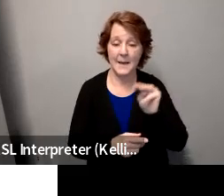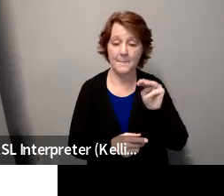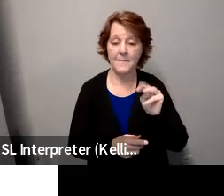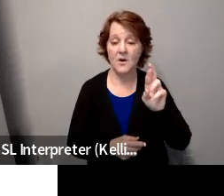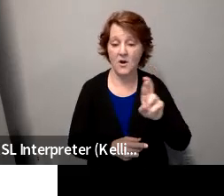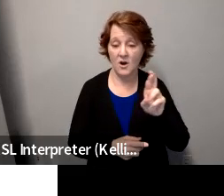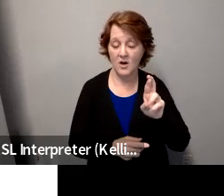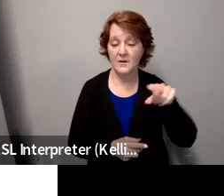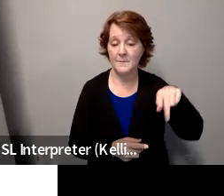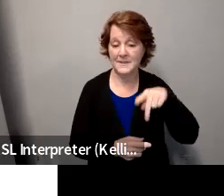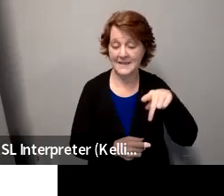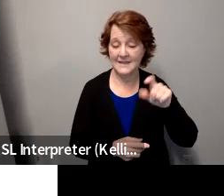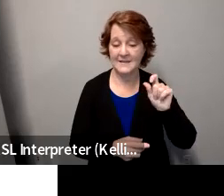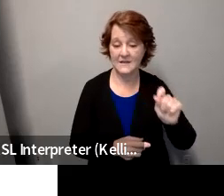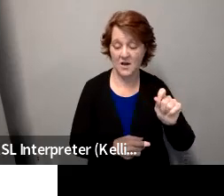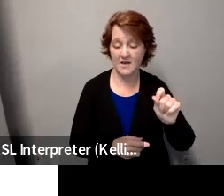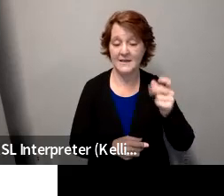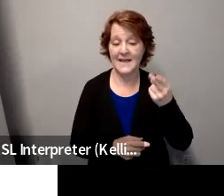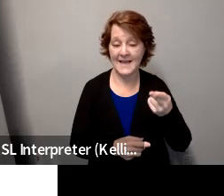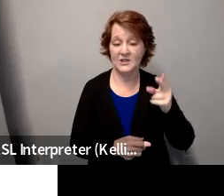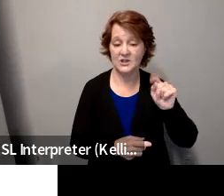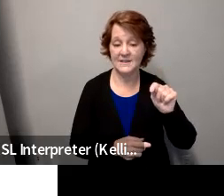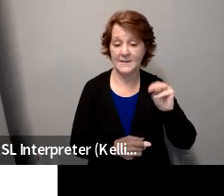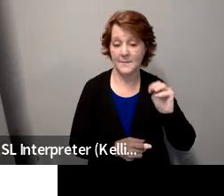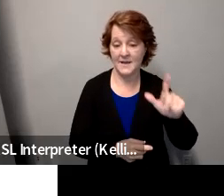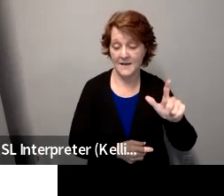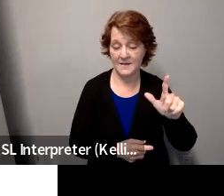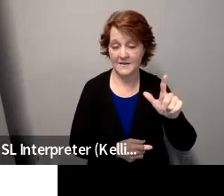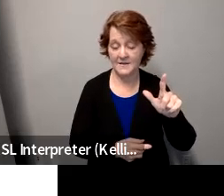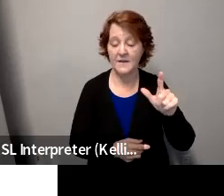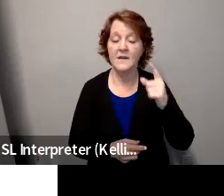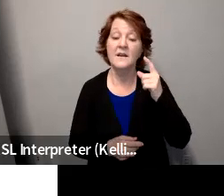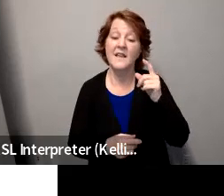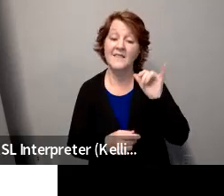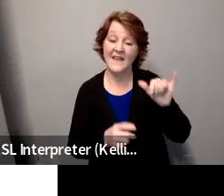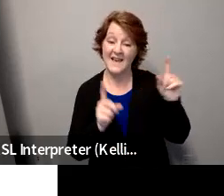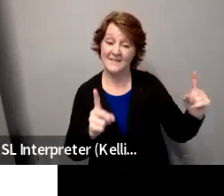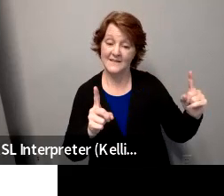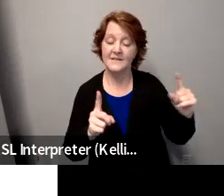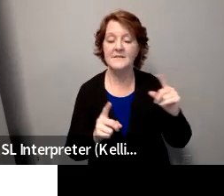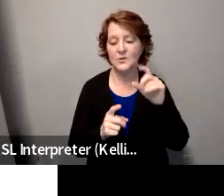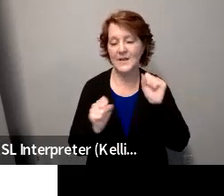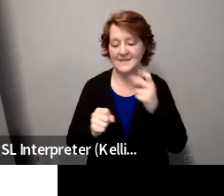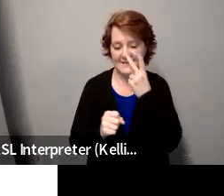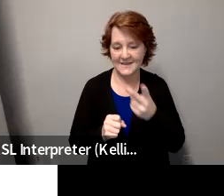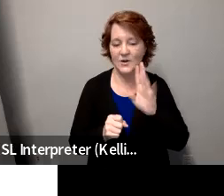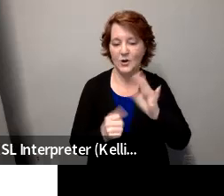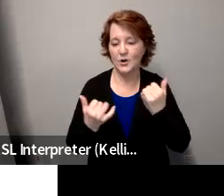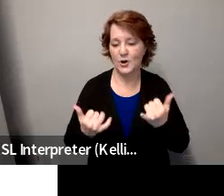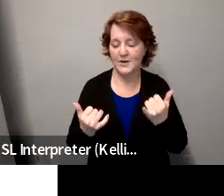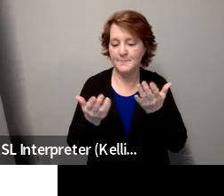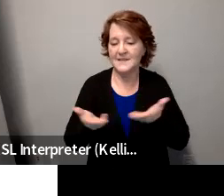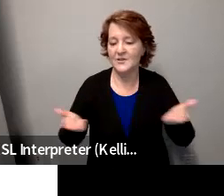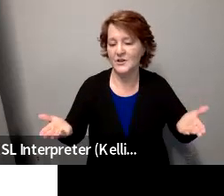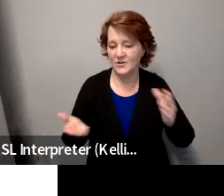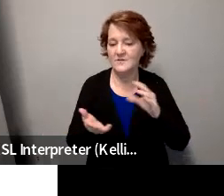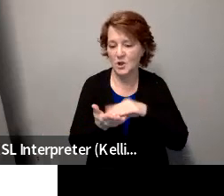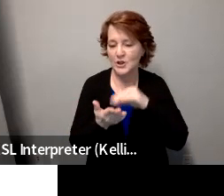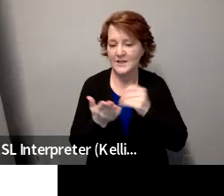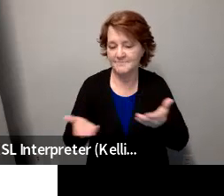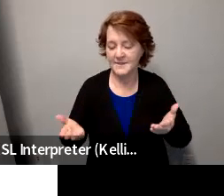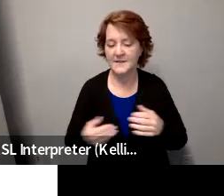revise her work, so check